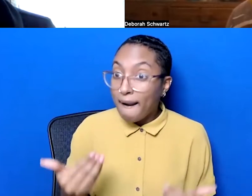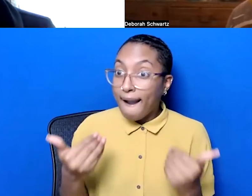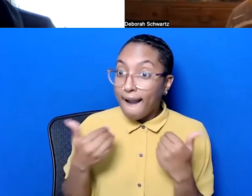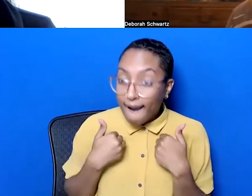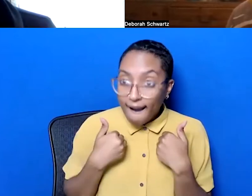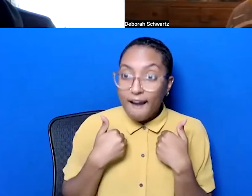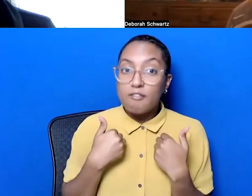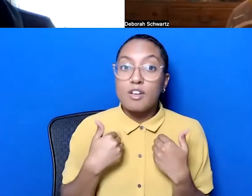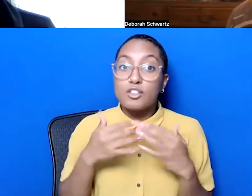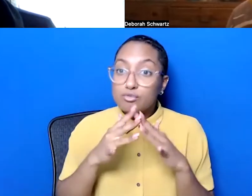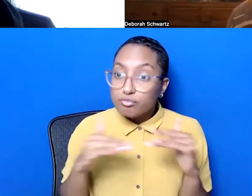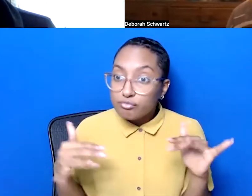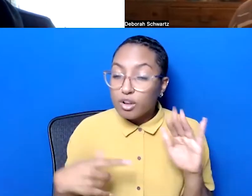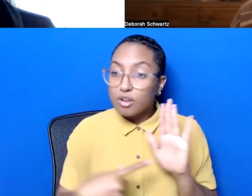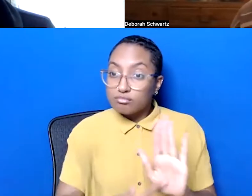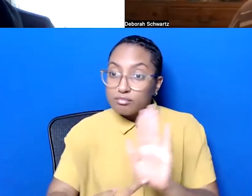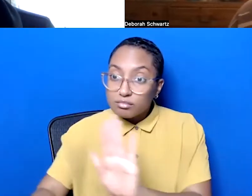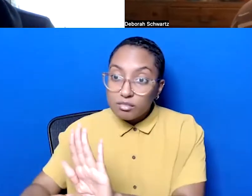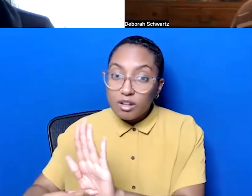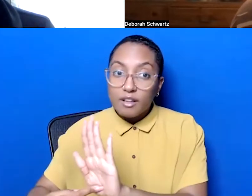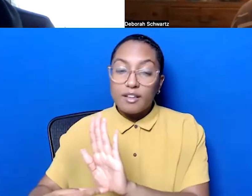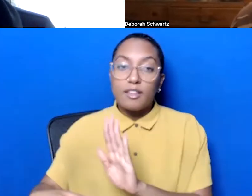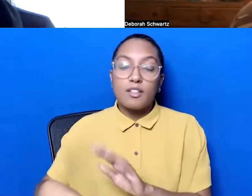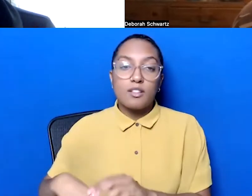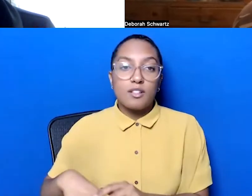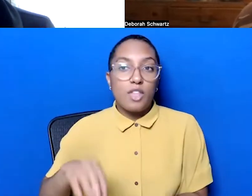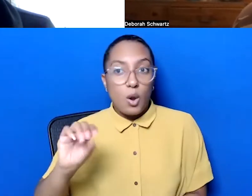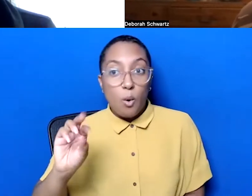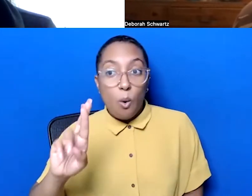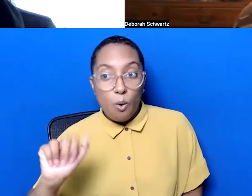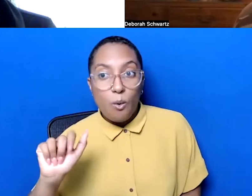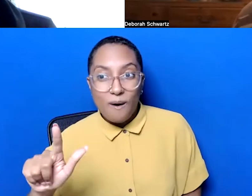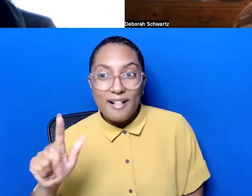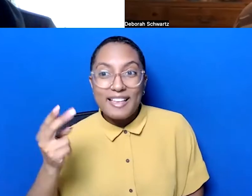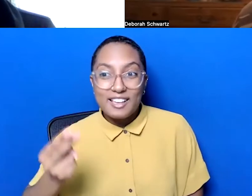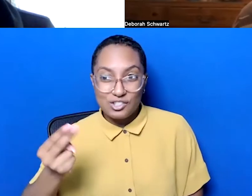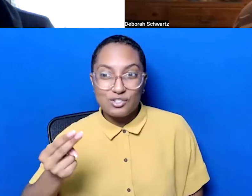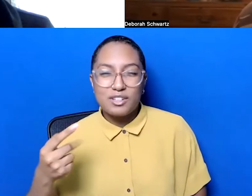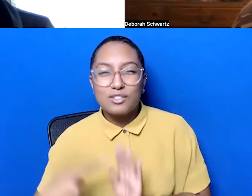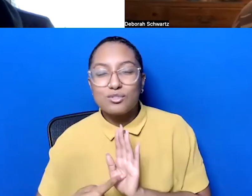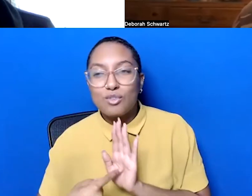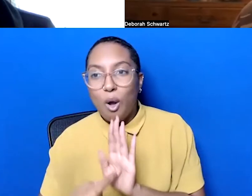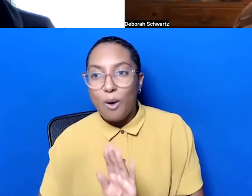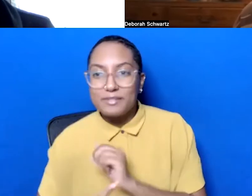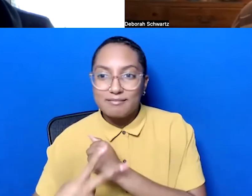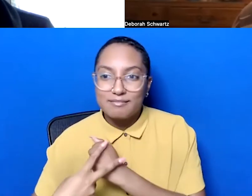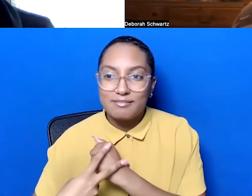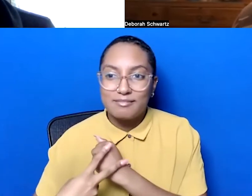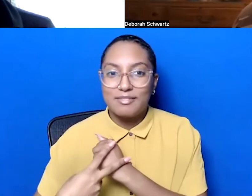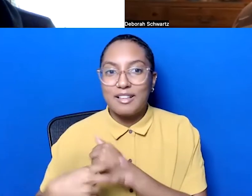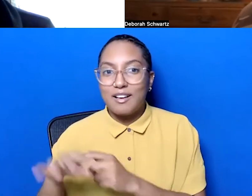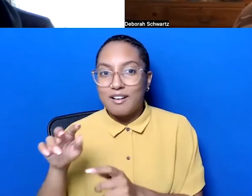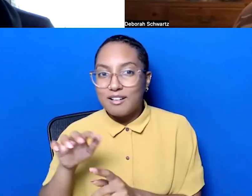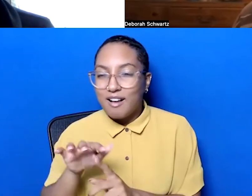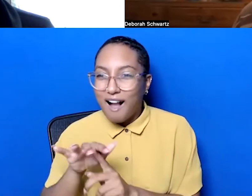oral histories provide collections, they provide some of that context, and some of that missing